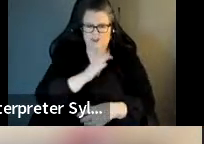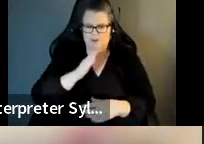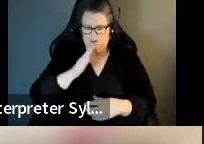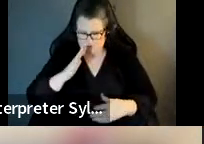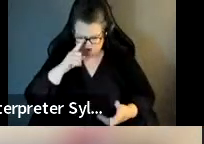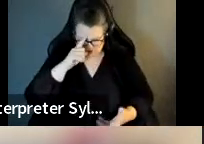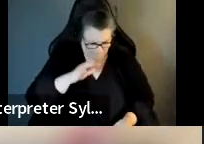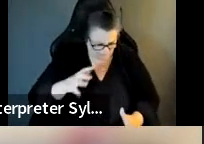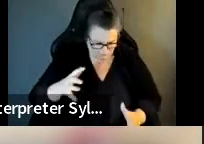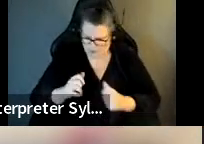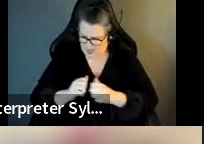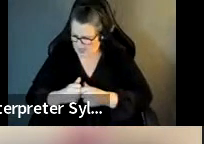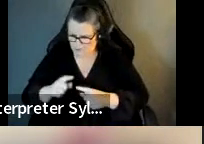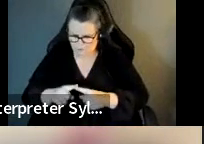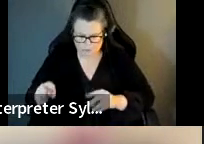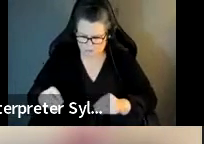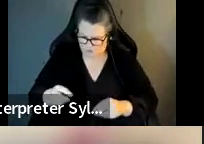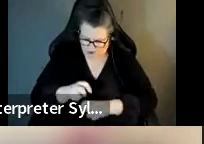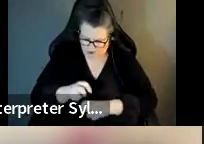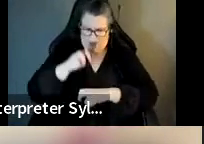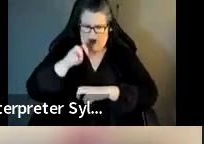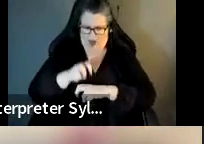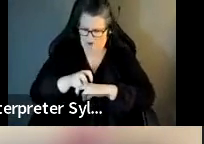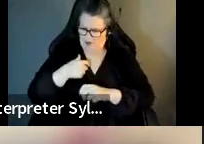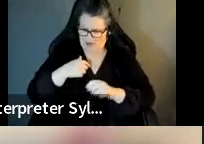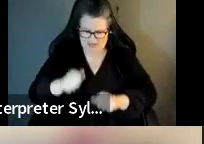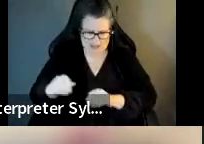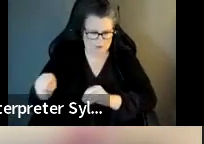life-threatening situation for the patient.